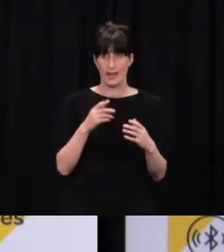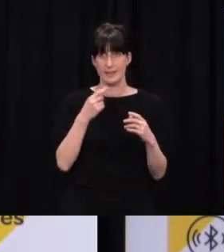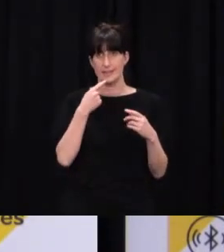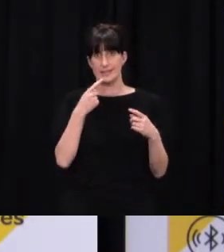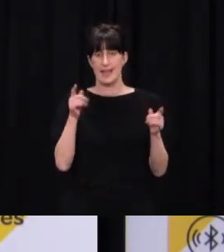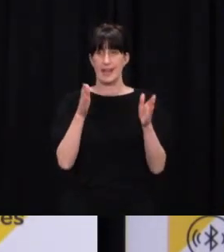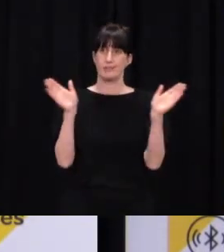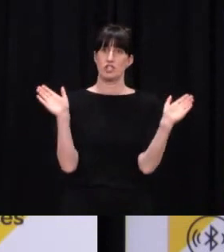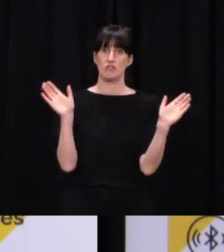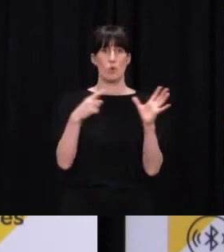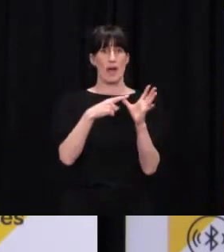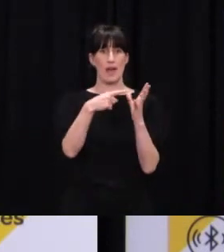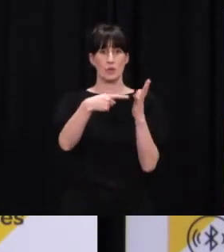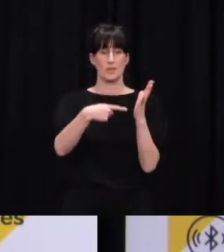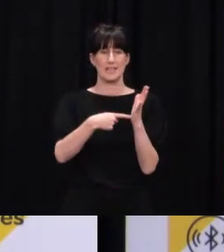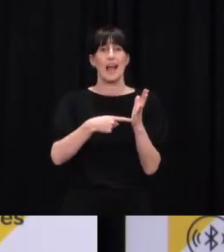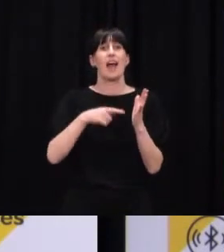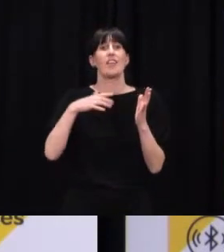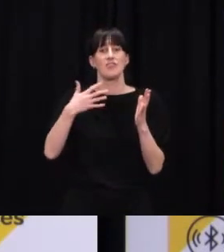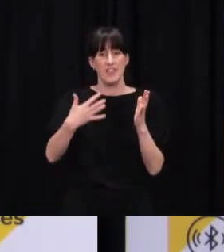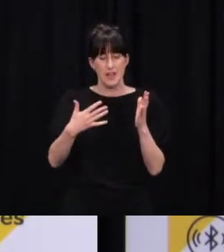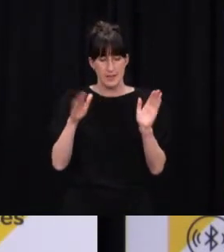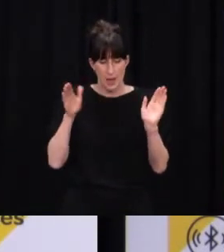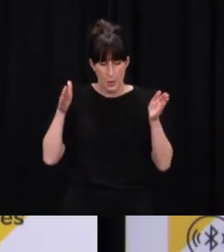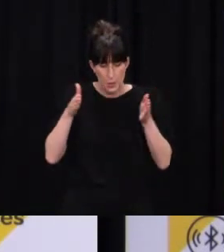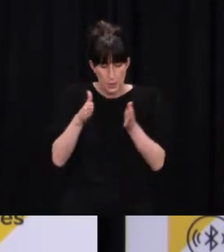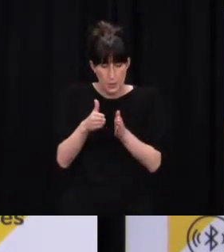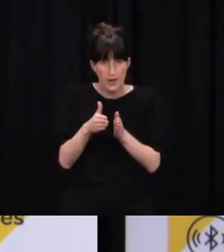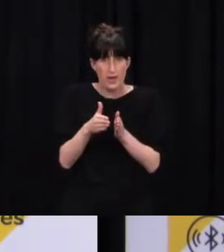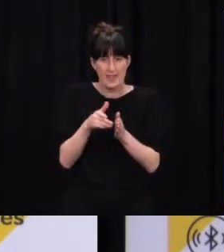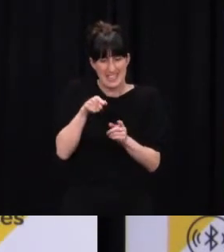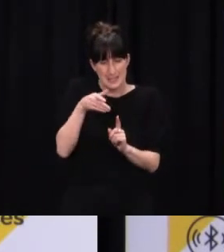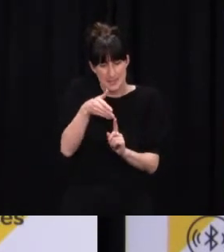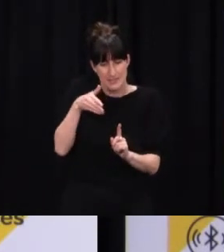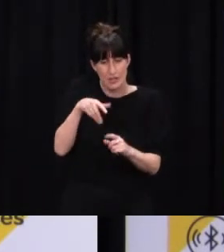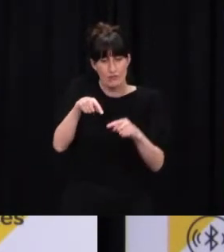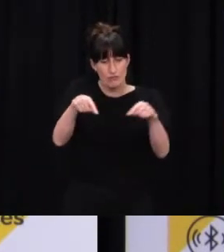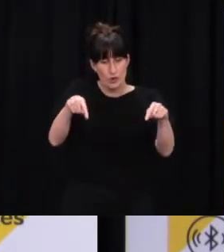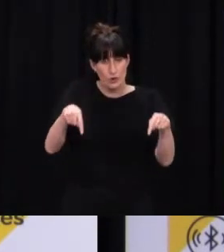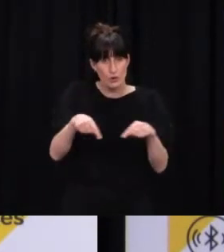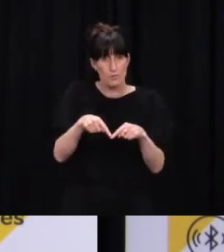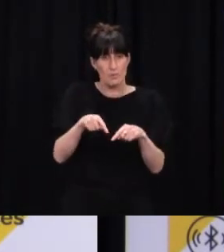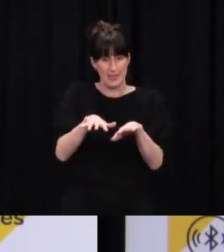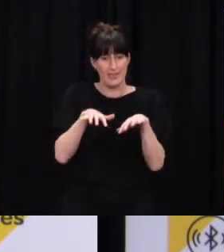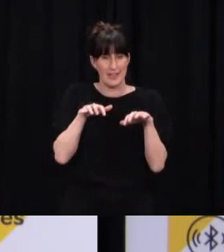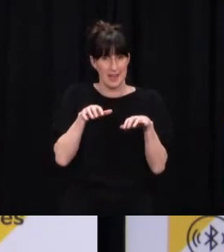to get tested first. Of own they'll put the information up